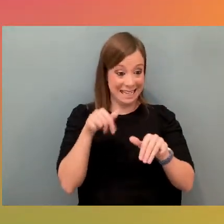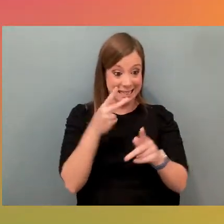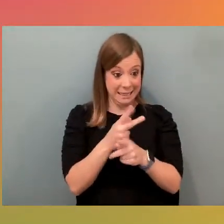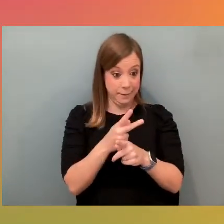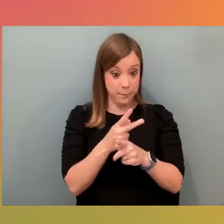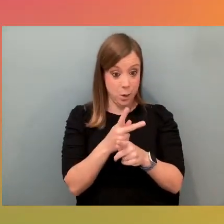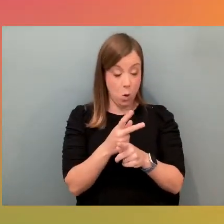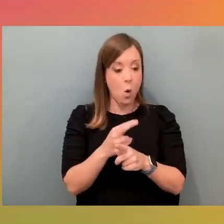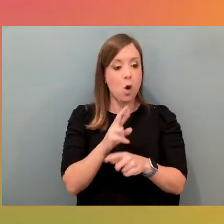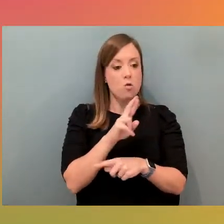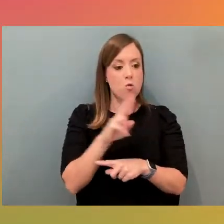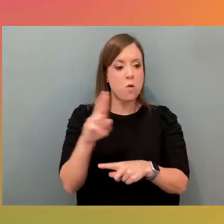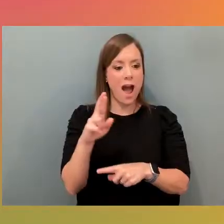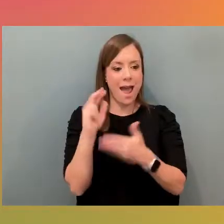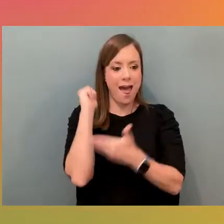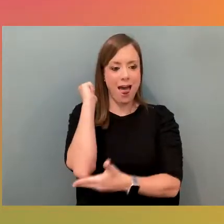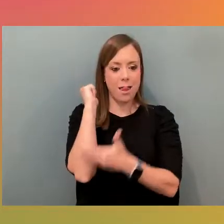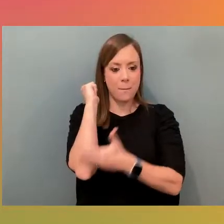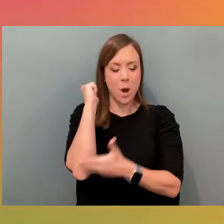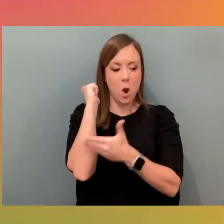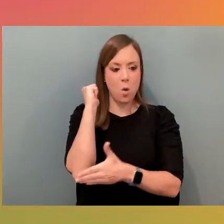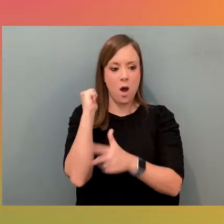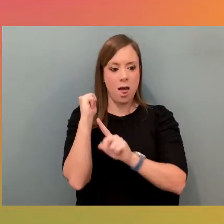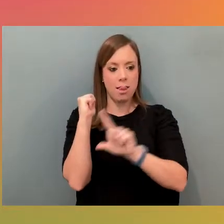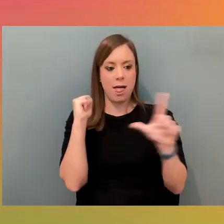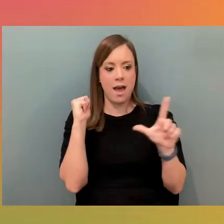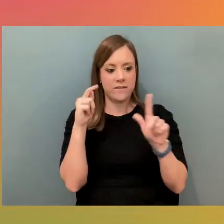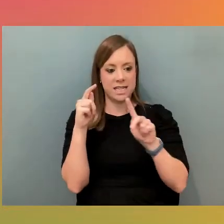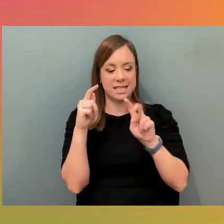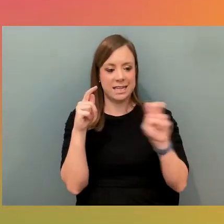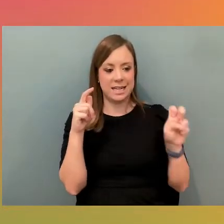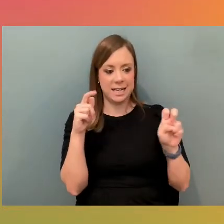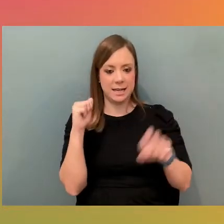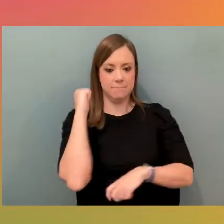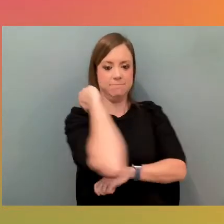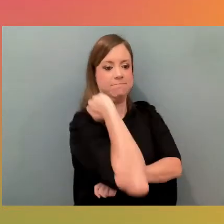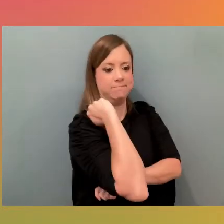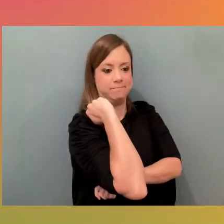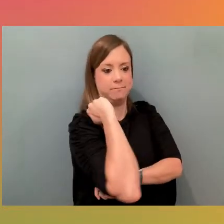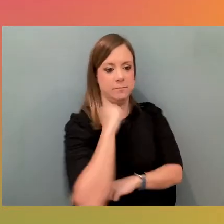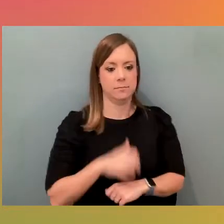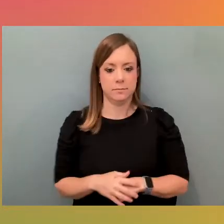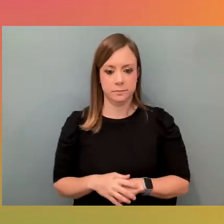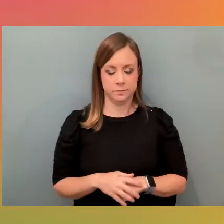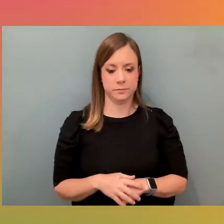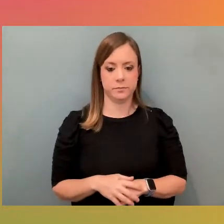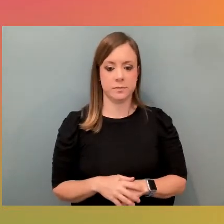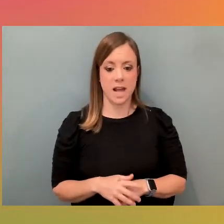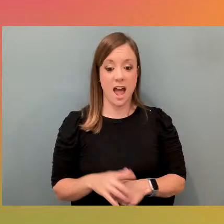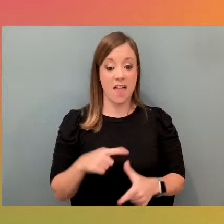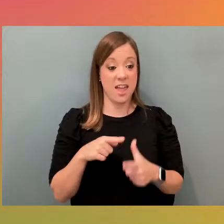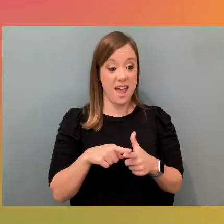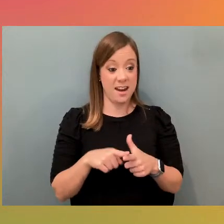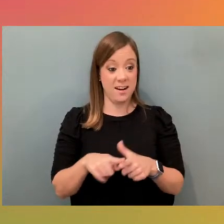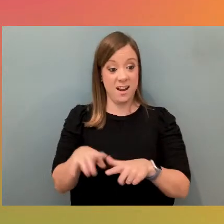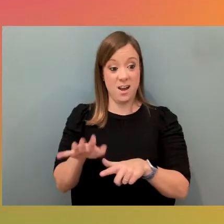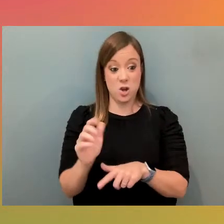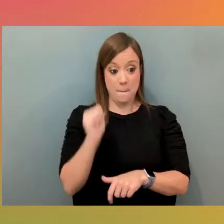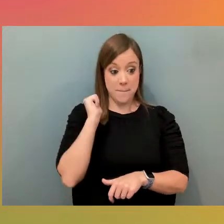COME TO CENTER. EXHALE, TURN STAY HERE OR RIGHT ELBOW OUTSIDE OF THE LEFT KNEE. PRESS THE PALMS TOGETHER.